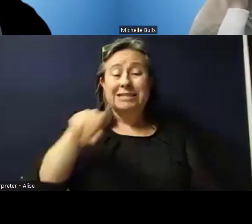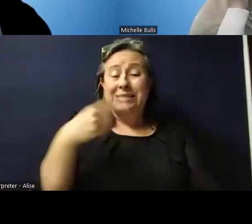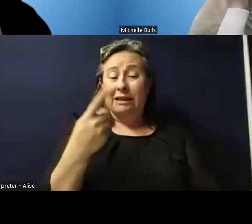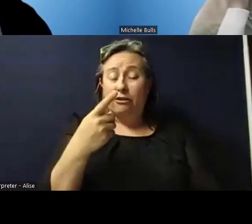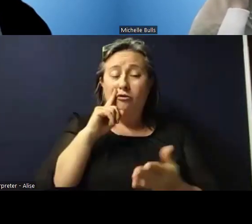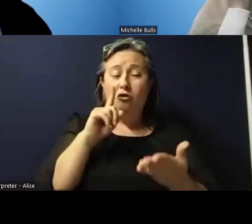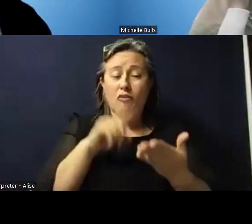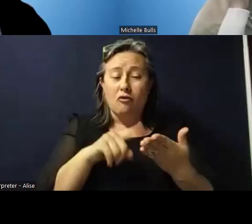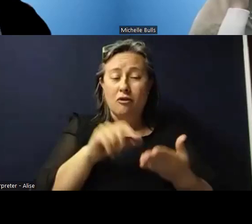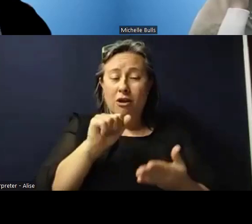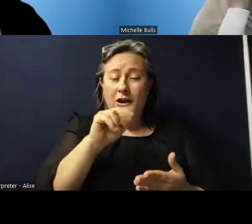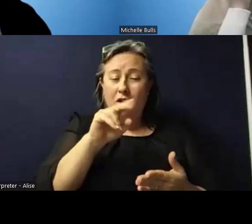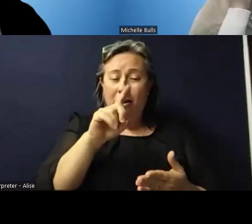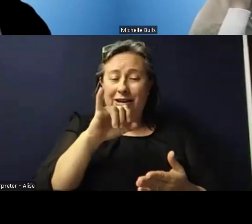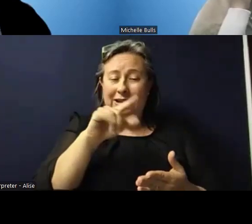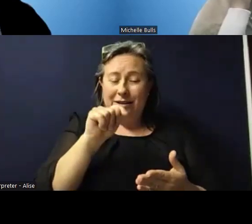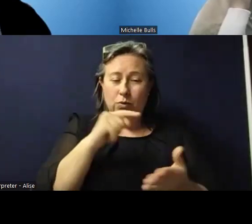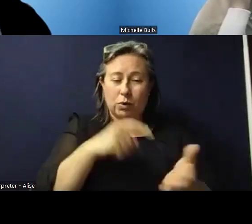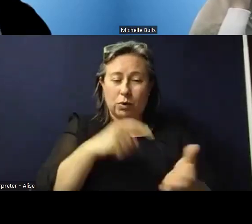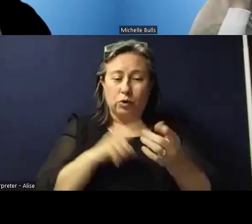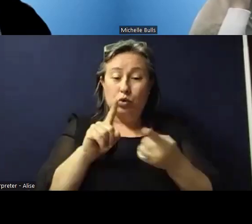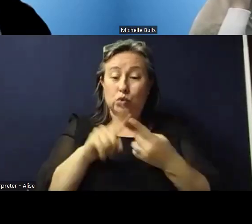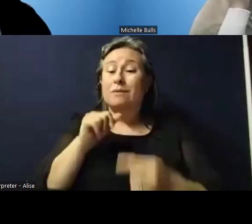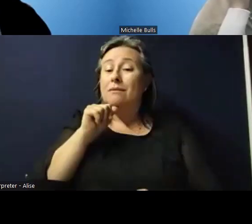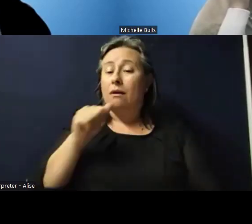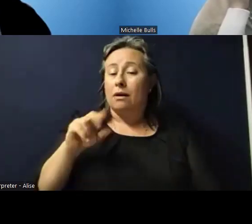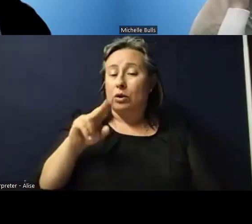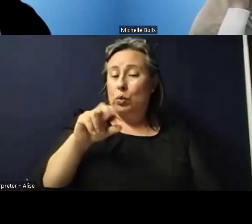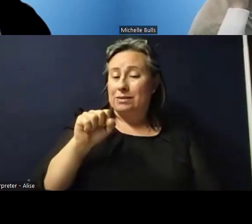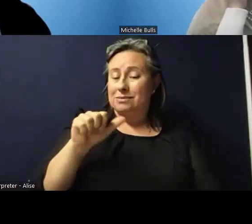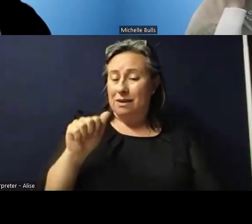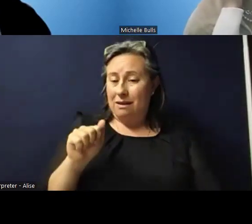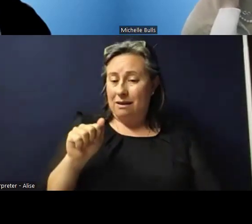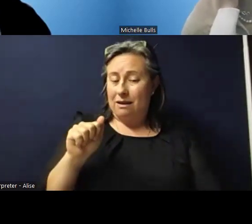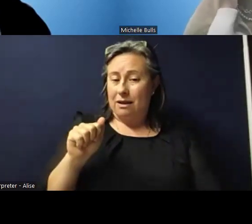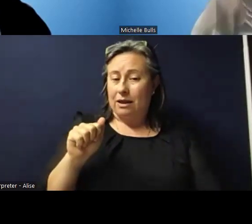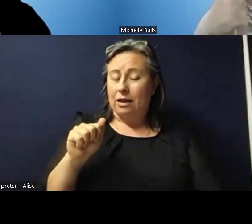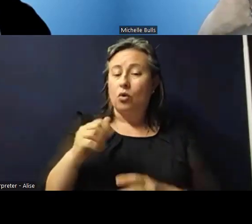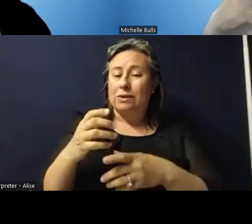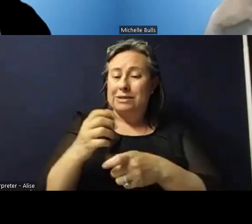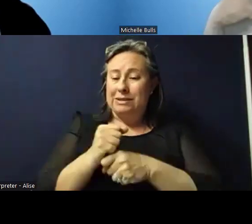to non-US-based organizations receiving $750,000